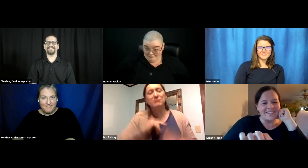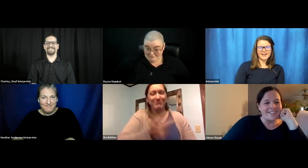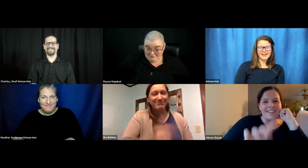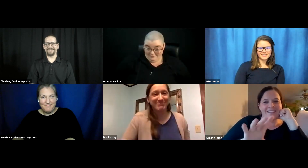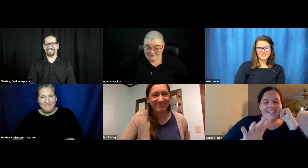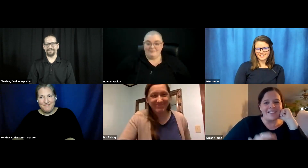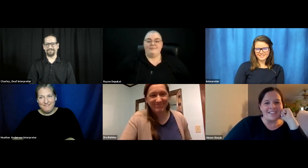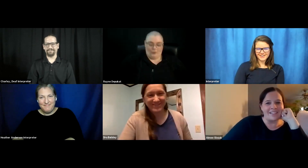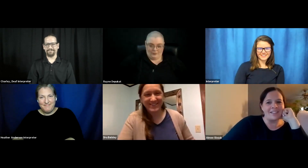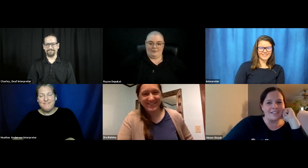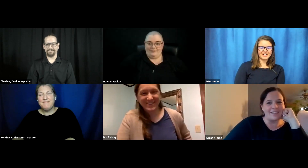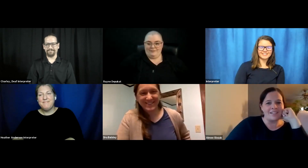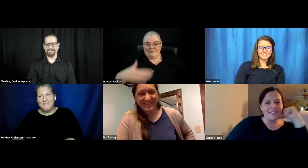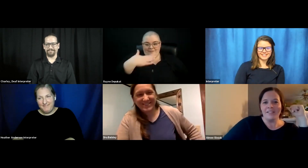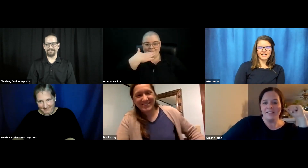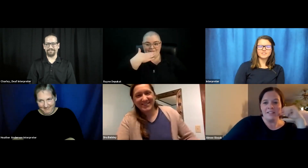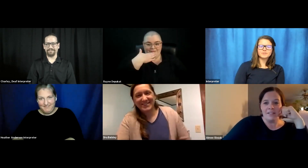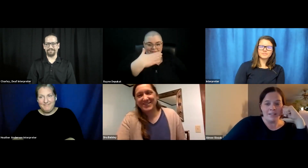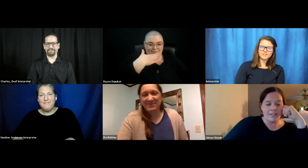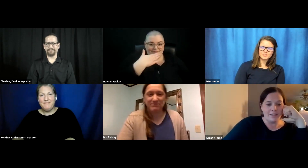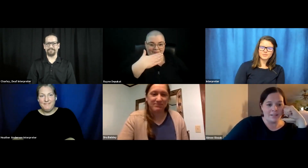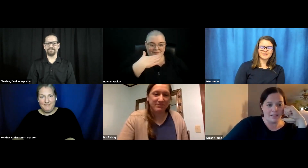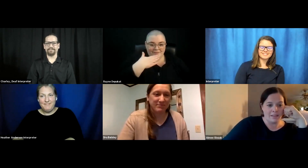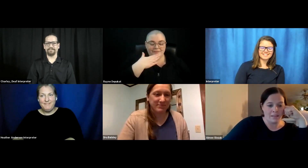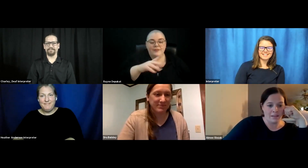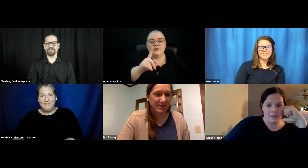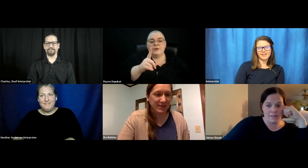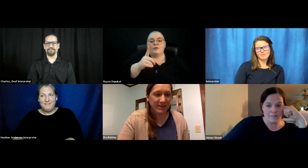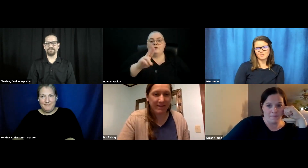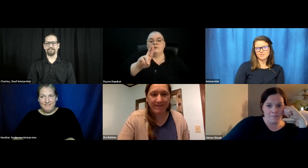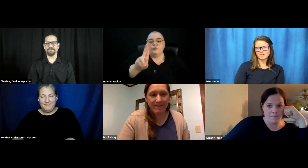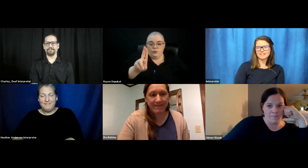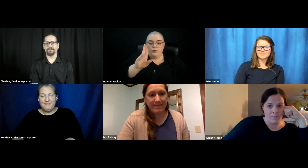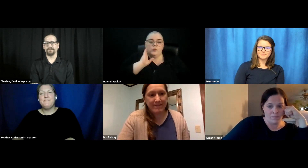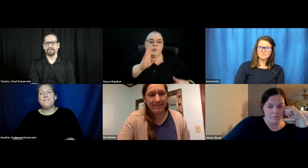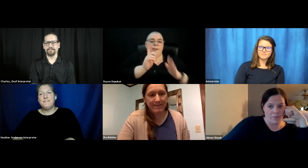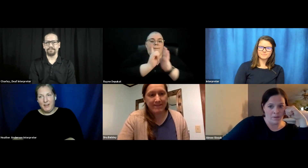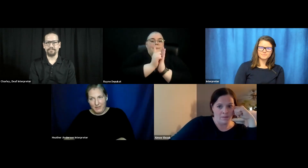Okay, yeah, I could do it. You never know, I'll do it, I'll do it first drew it says and then Amy, you can do this.